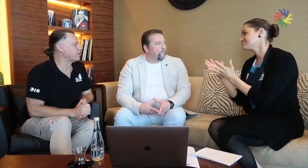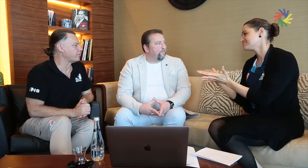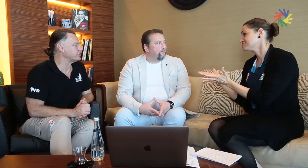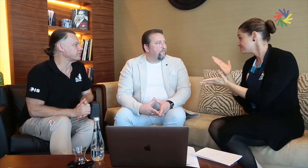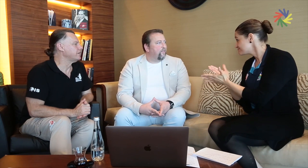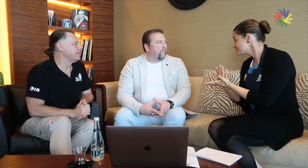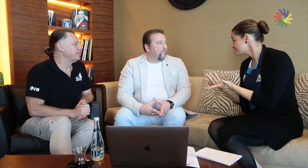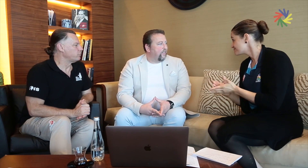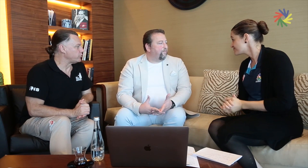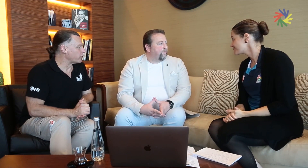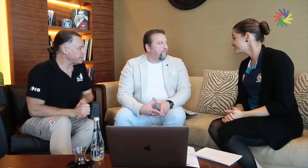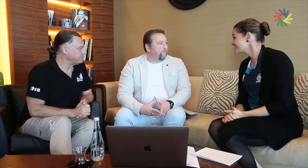Right?